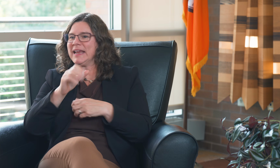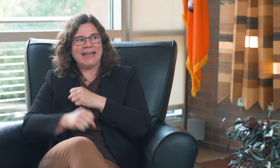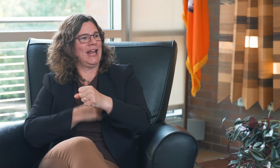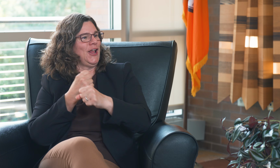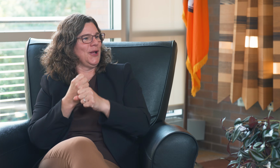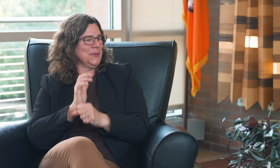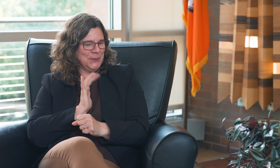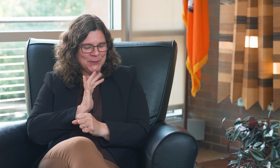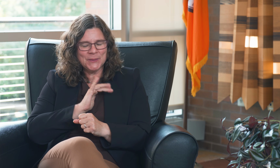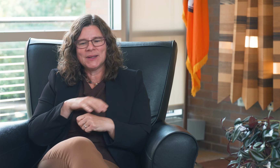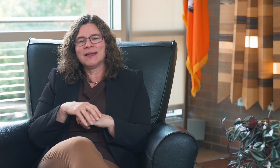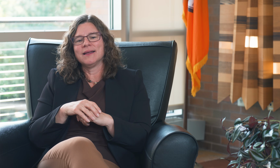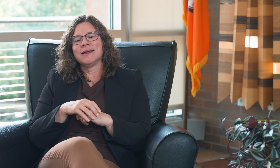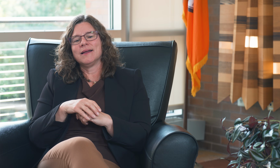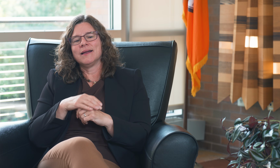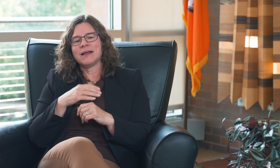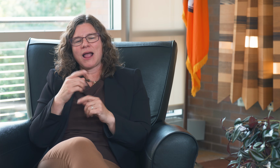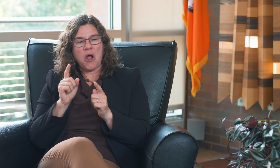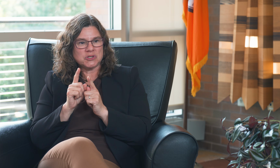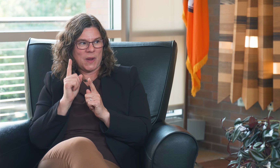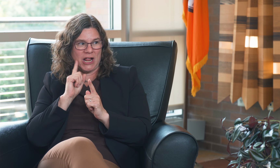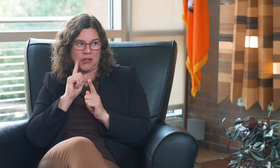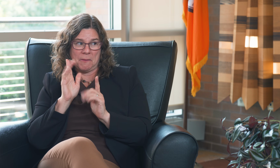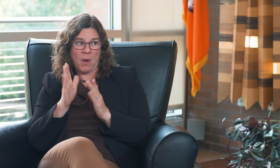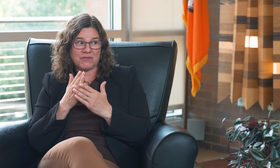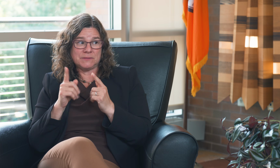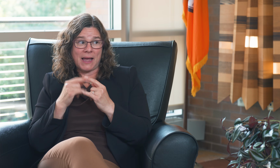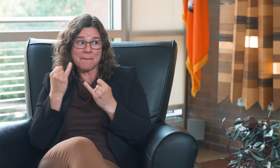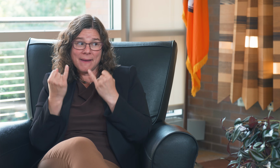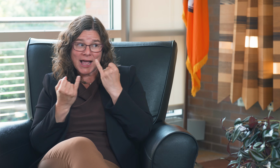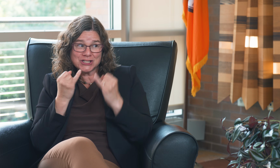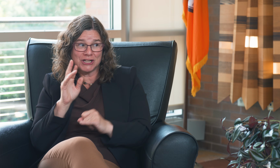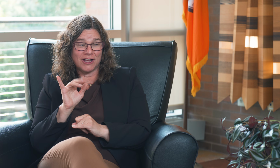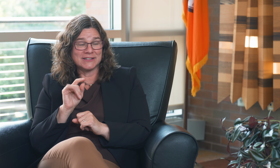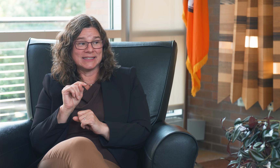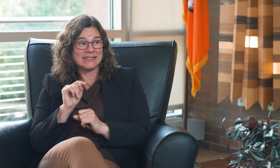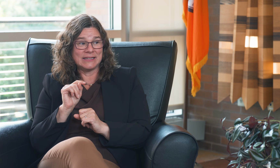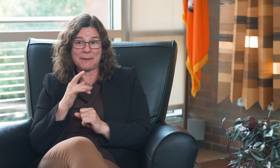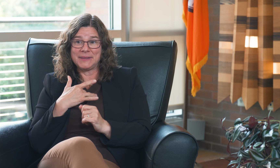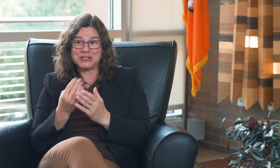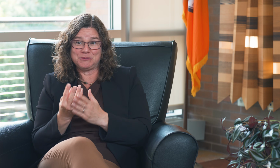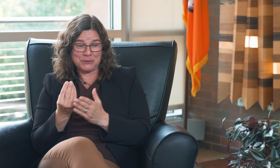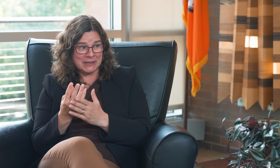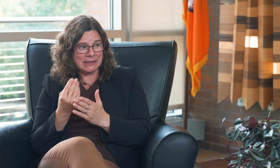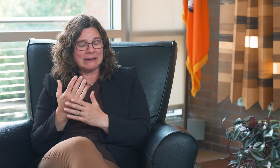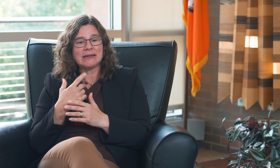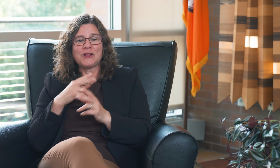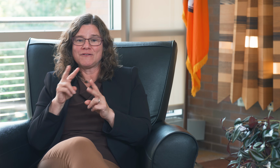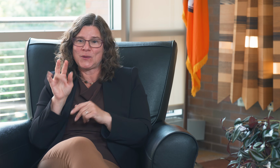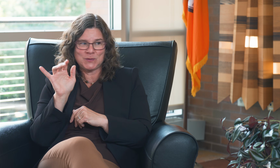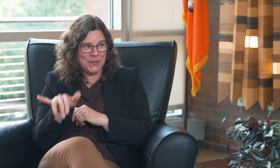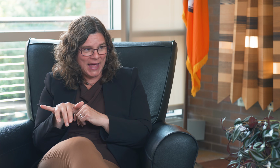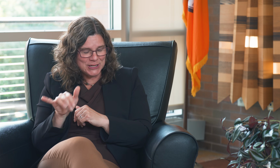and it a good way to see how you start your year. I've also heard wonderful things about Imagine RIT happening in the spring.